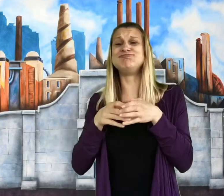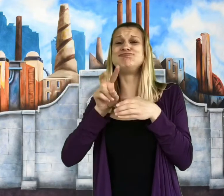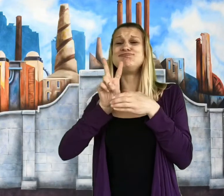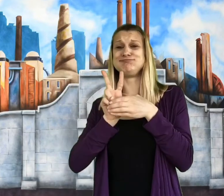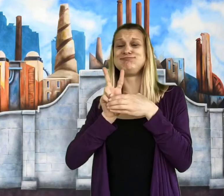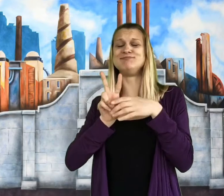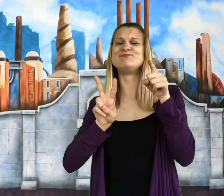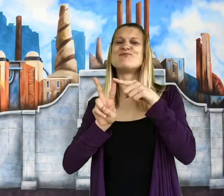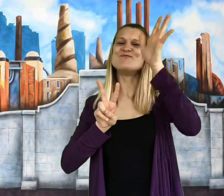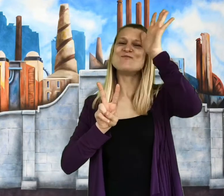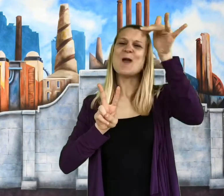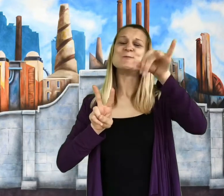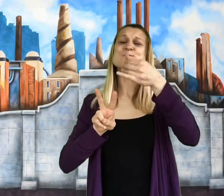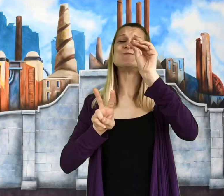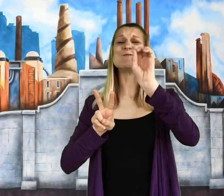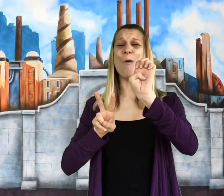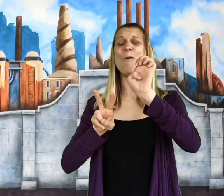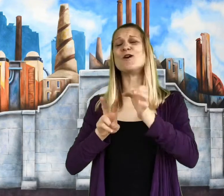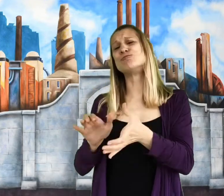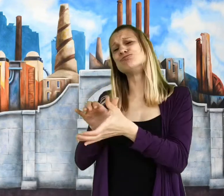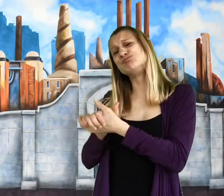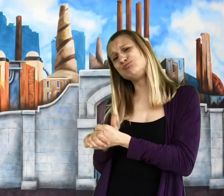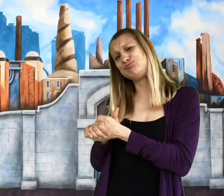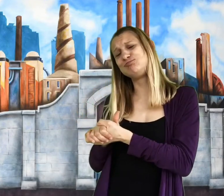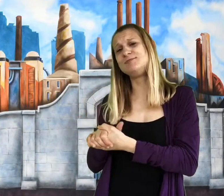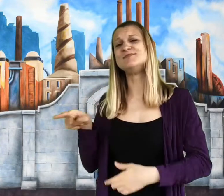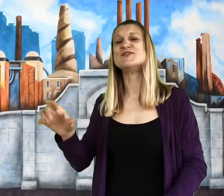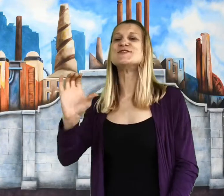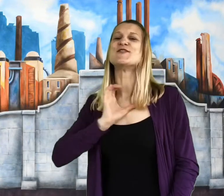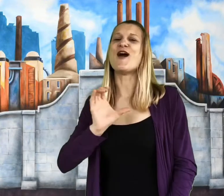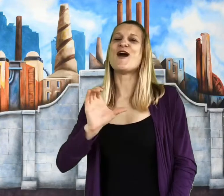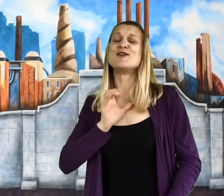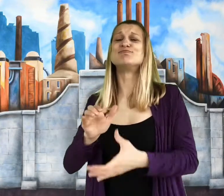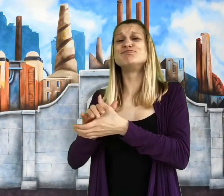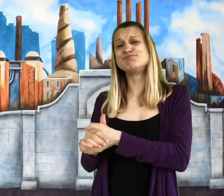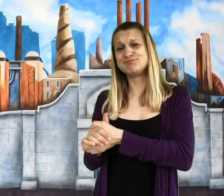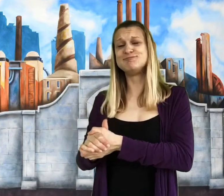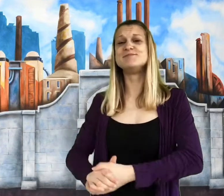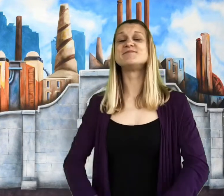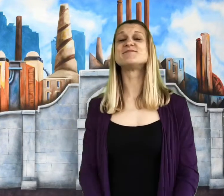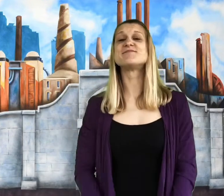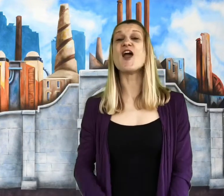The tall bony figure of Grandpa Joe could be seen standing quietly among them, and beside him, holding tightly on to his hand, was little Charlie Bucket himself.